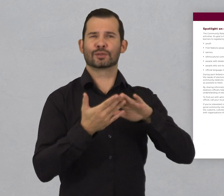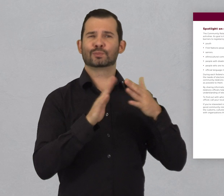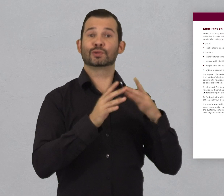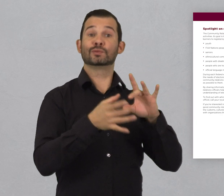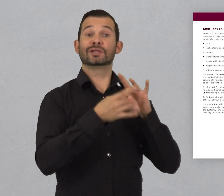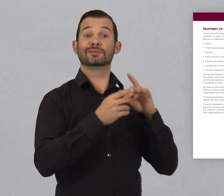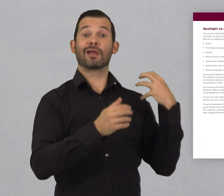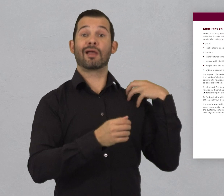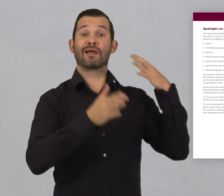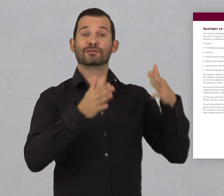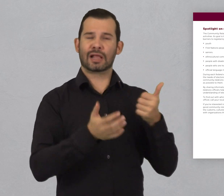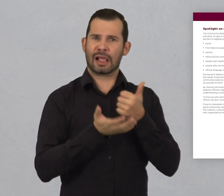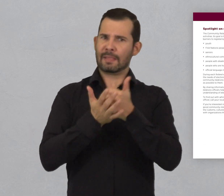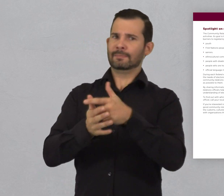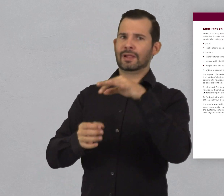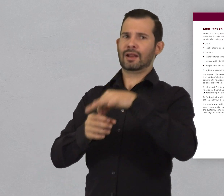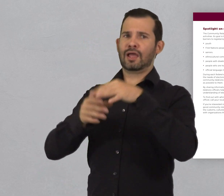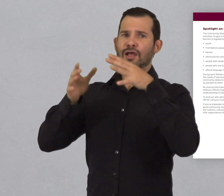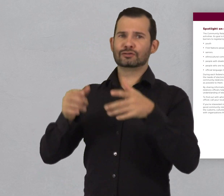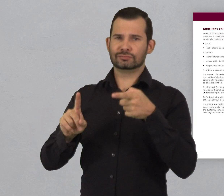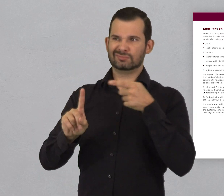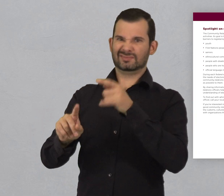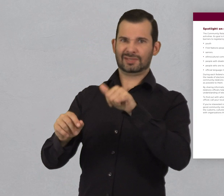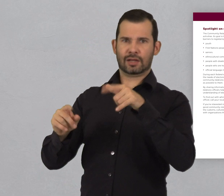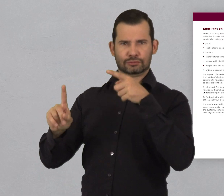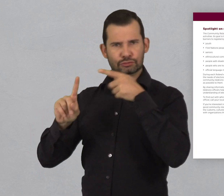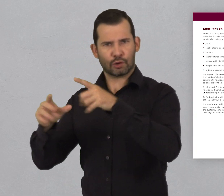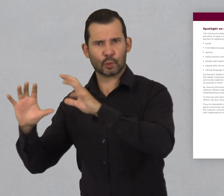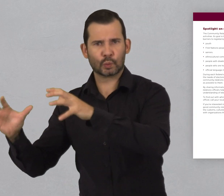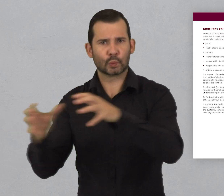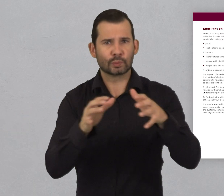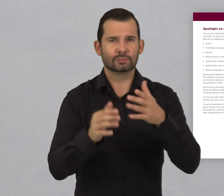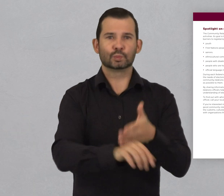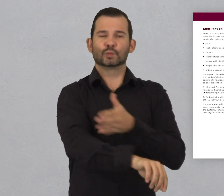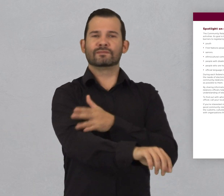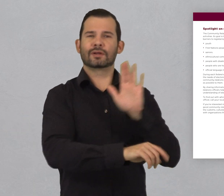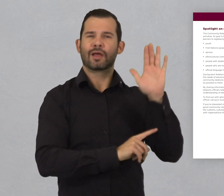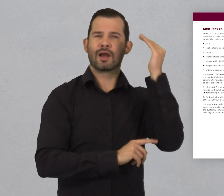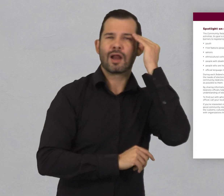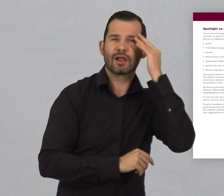officers help electors in the target groups improve their knowledge and understanding of